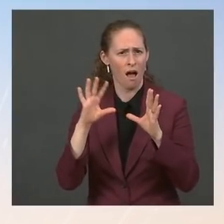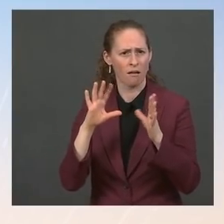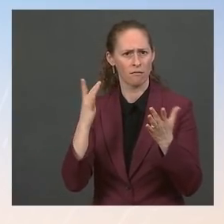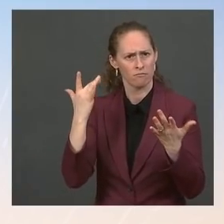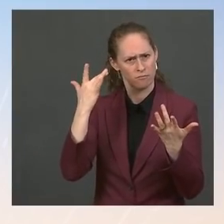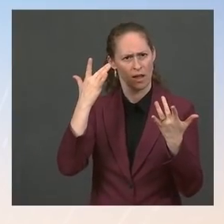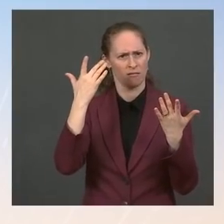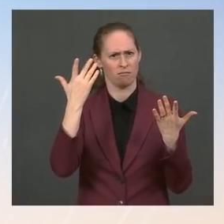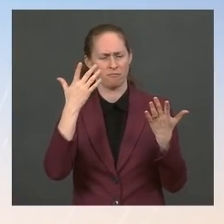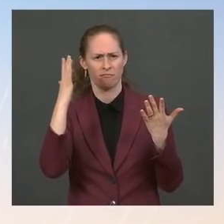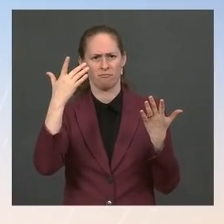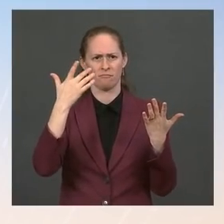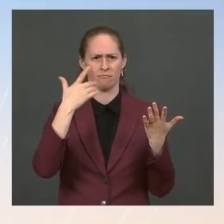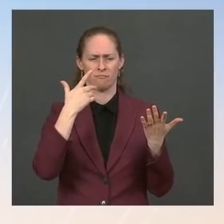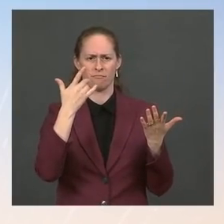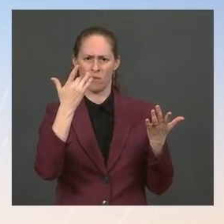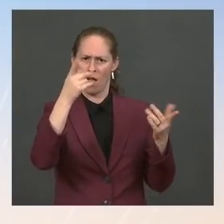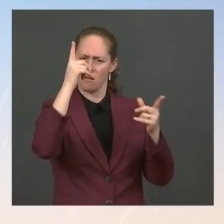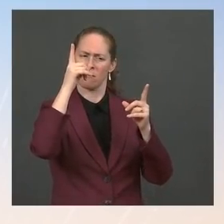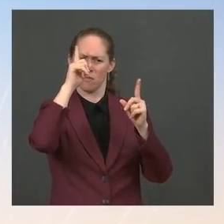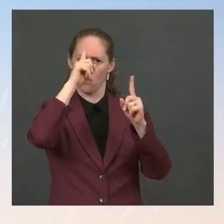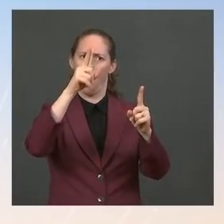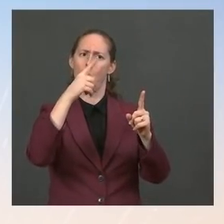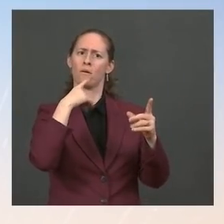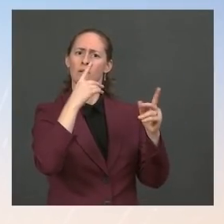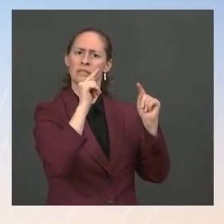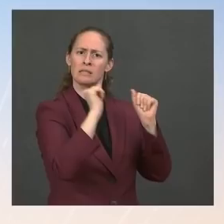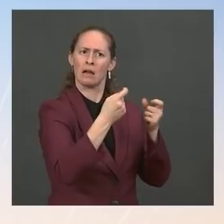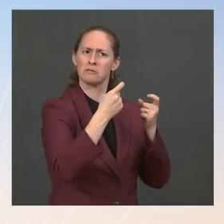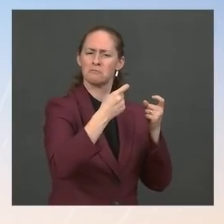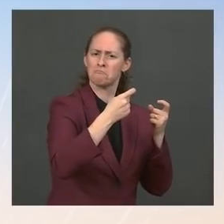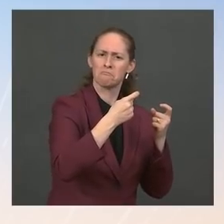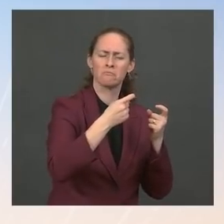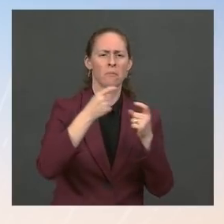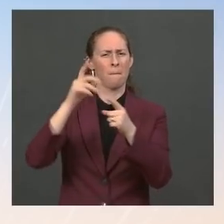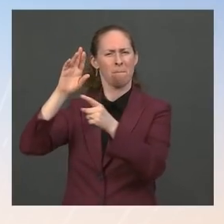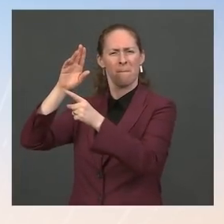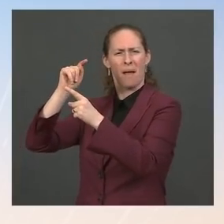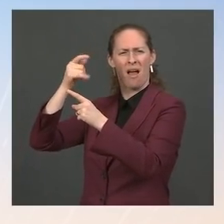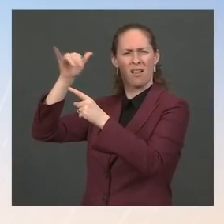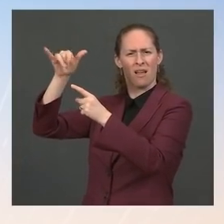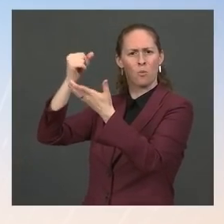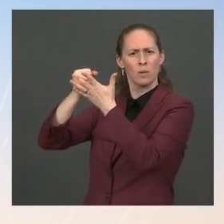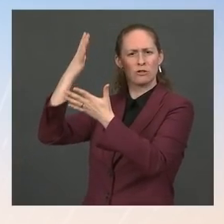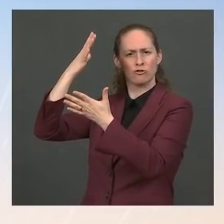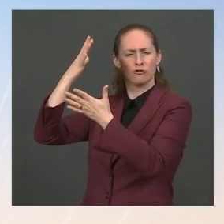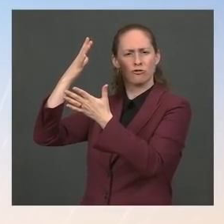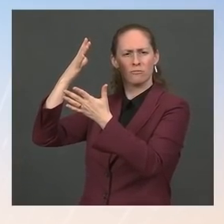when this analysis is showing the opposite? Ms. Psaki: It actually doesn't. Just to give a little bit more context of what the report showed,